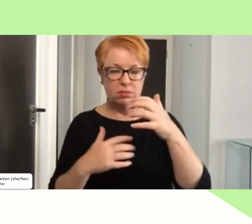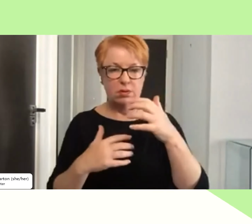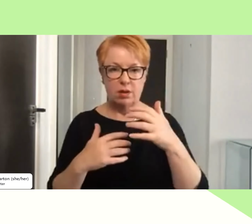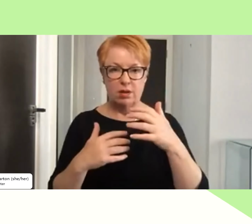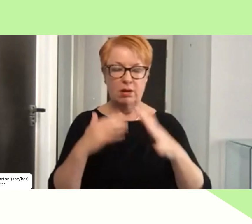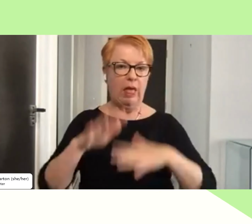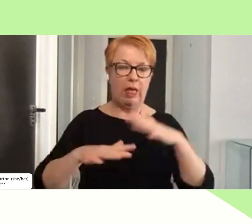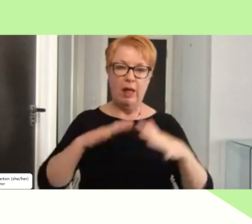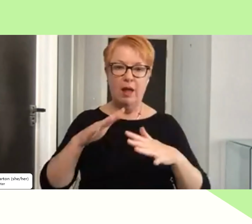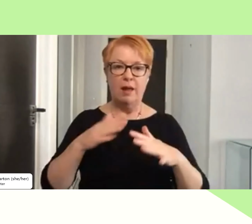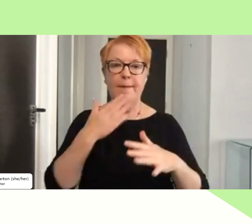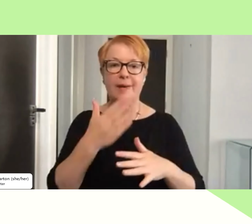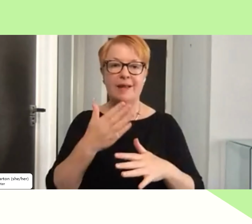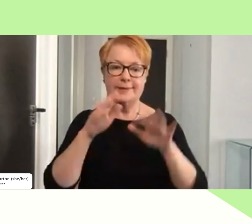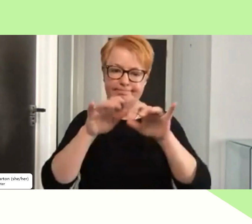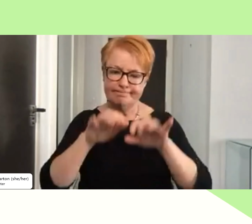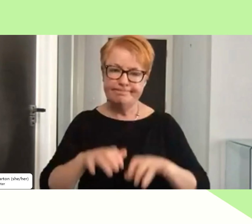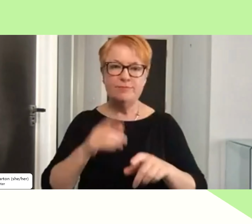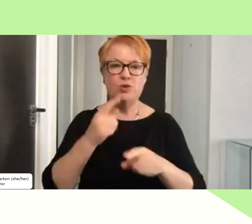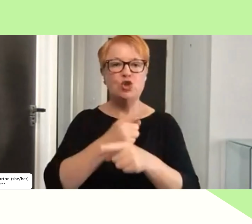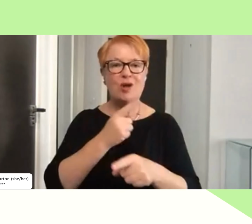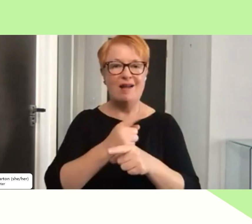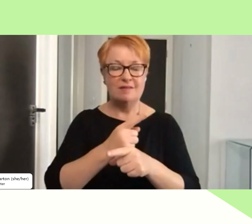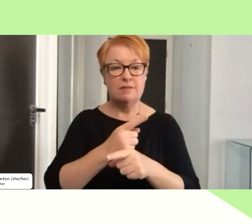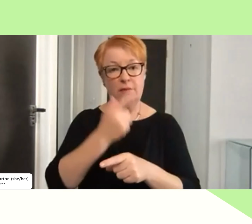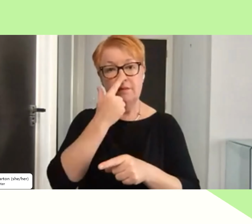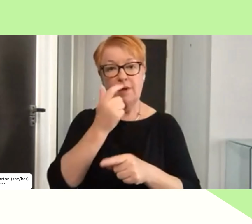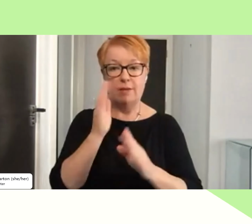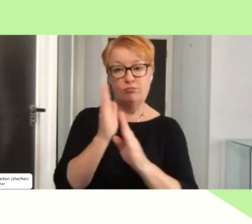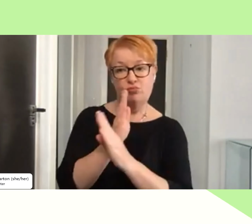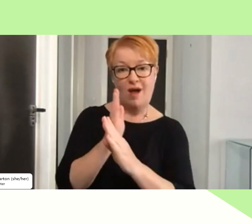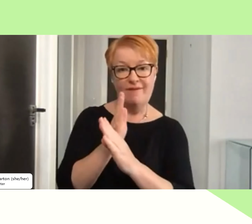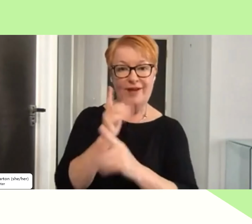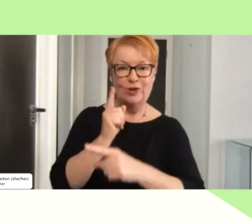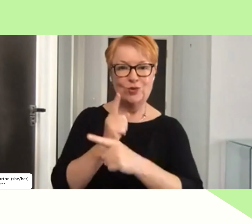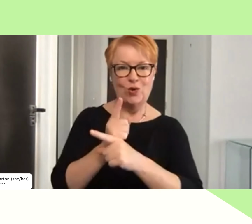of your screen to chat privately with our dedicated tech support.